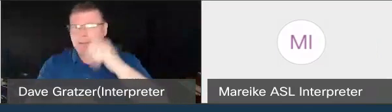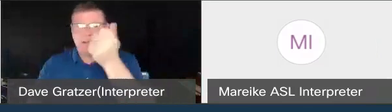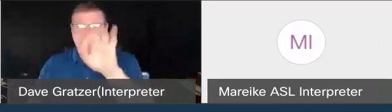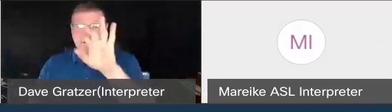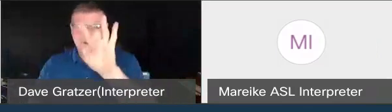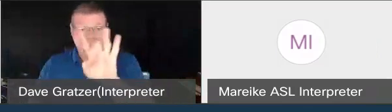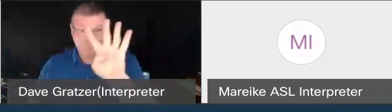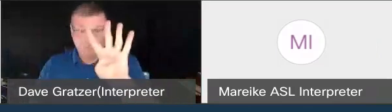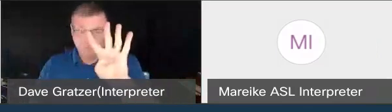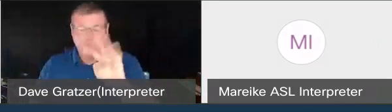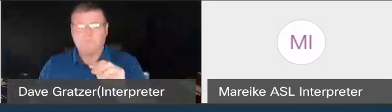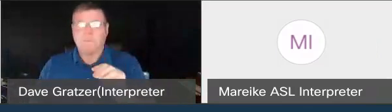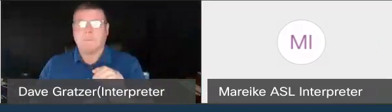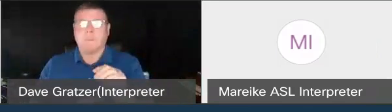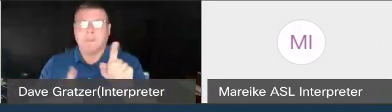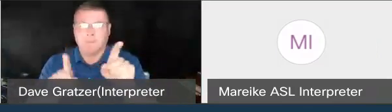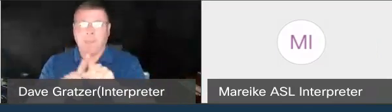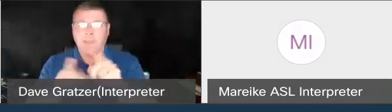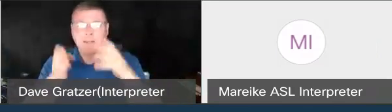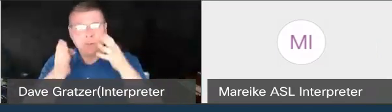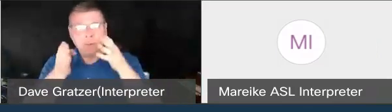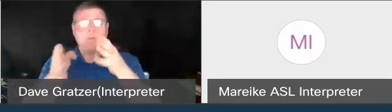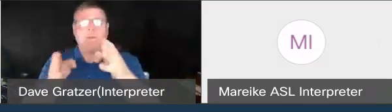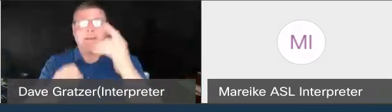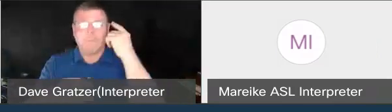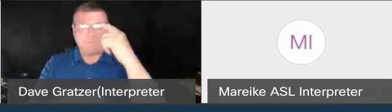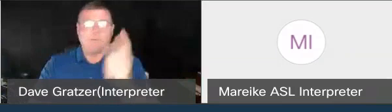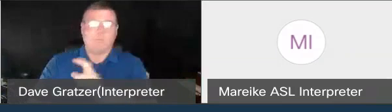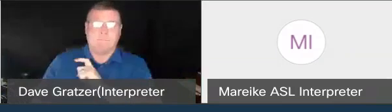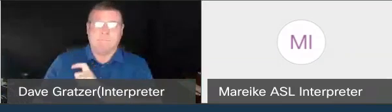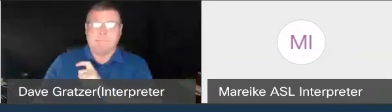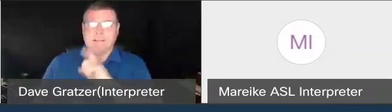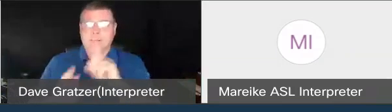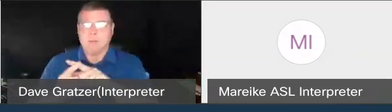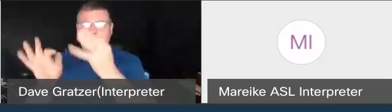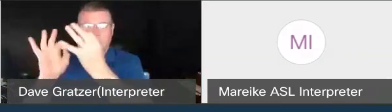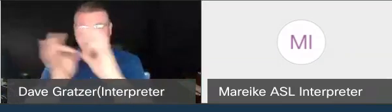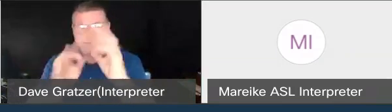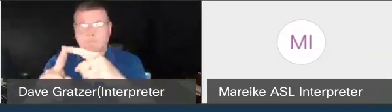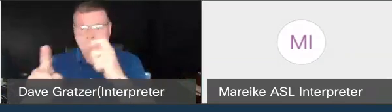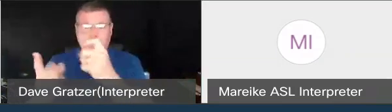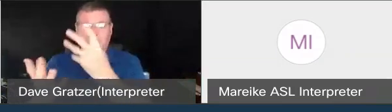uh, as a means for law enforcement to be able to divert somebody away from custody